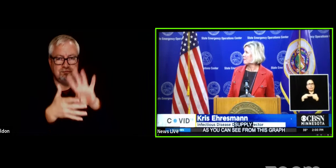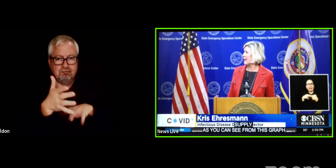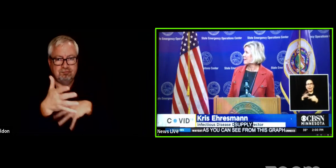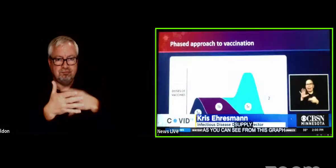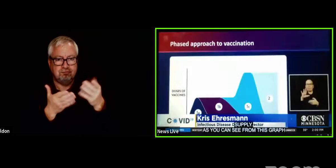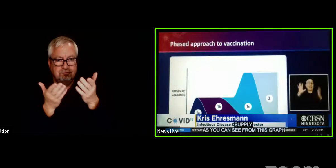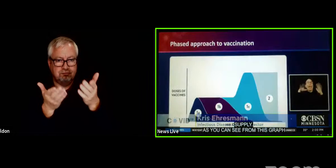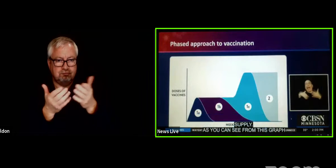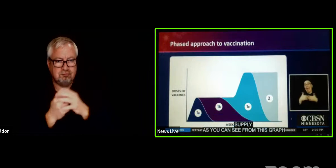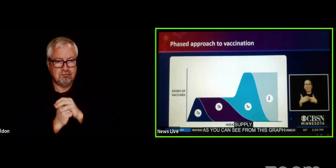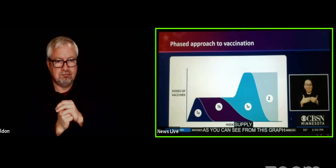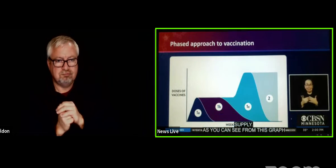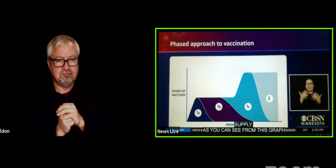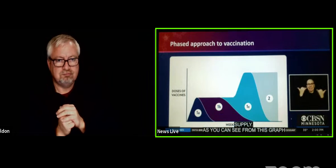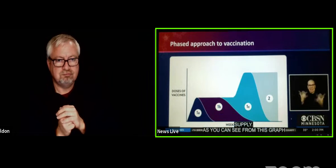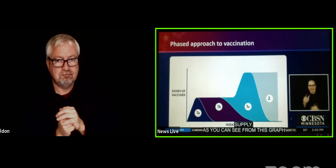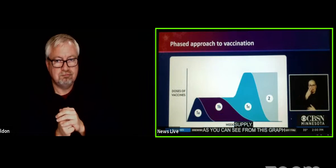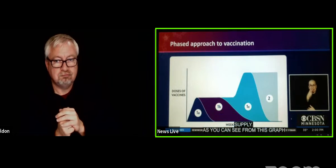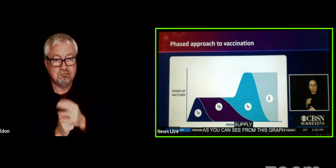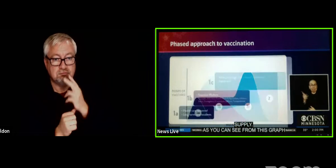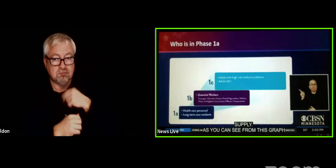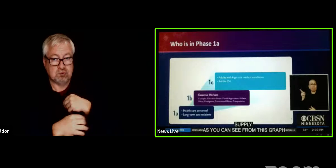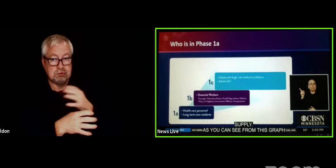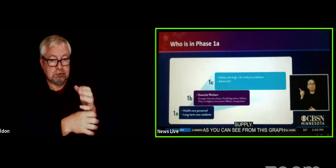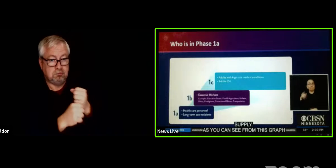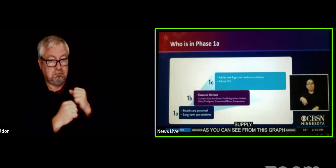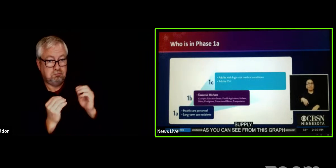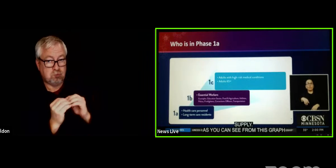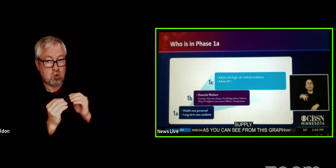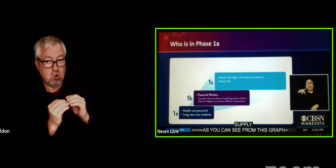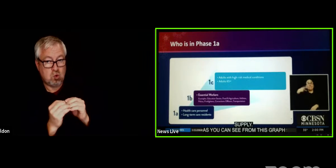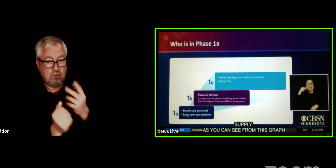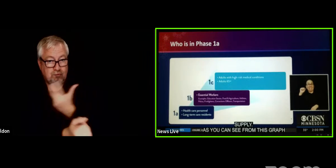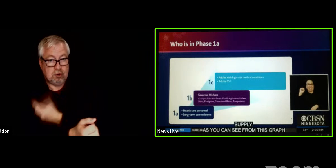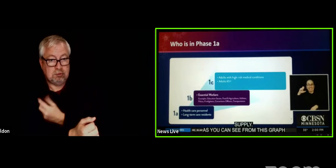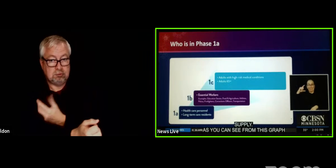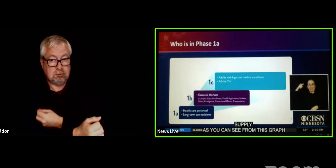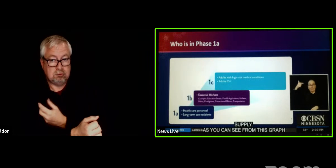VACCINE, WE CAN MOVE TO DIFFERENT GROUPS. THERE YOU GO.